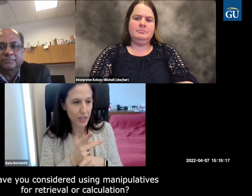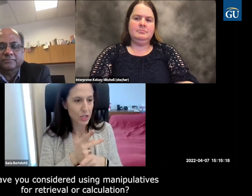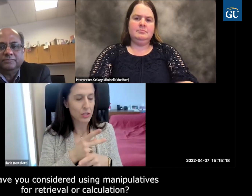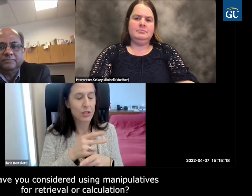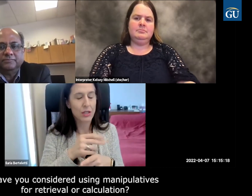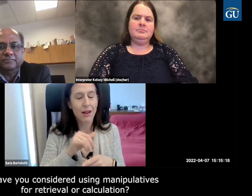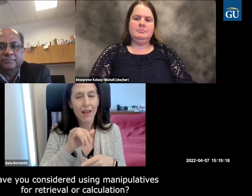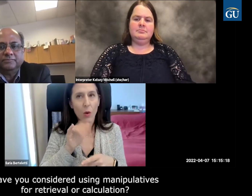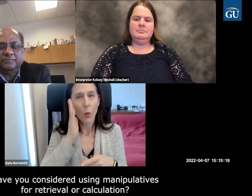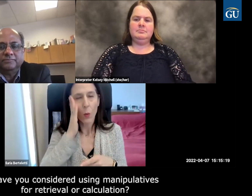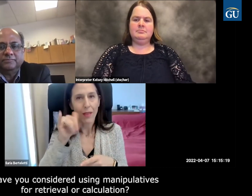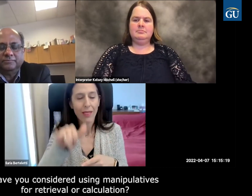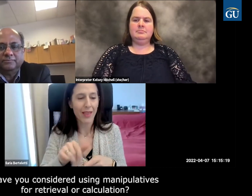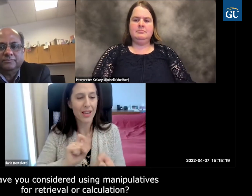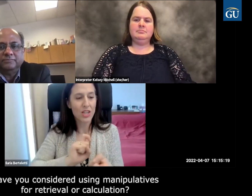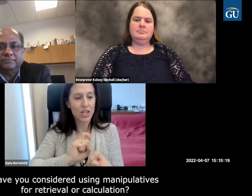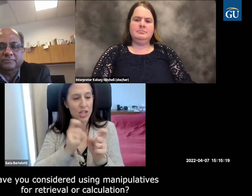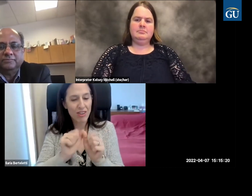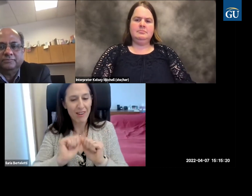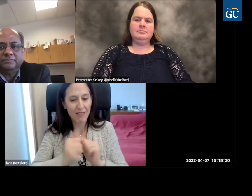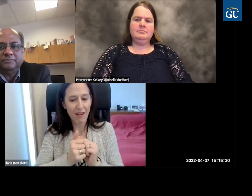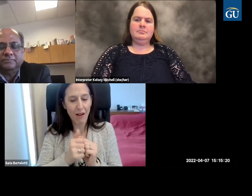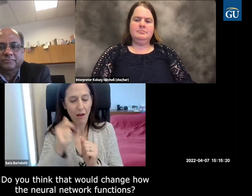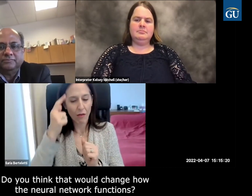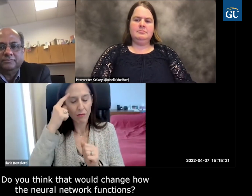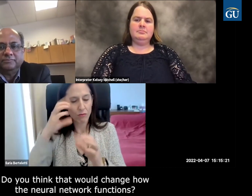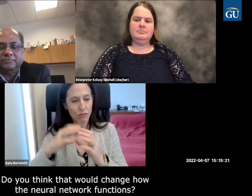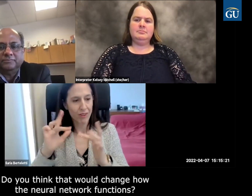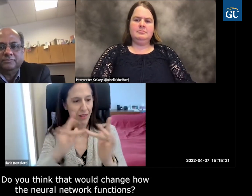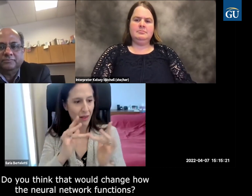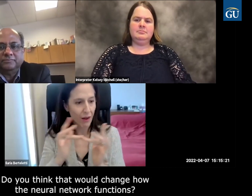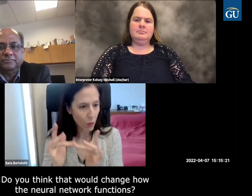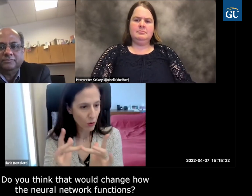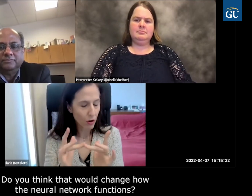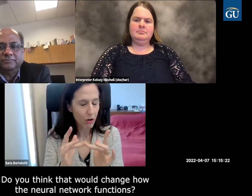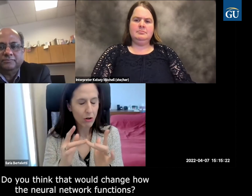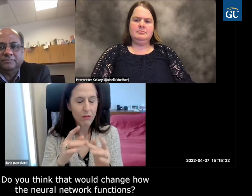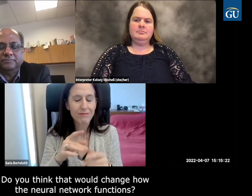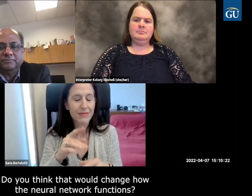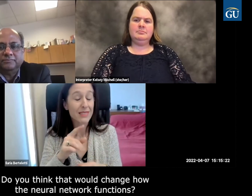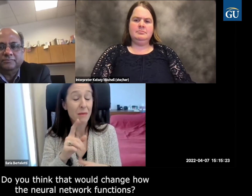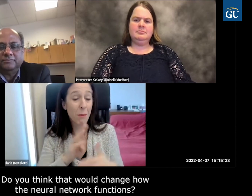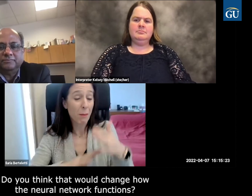retrieval or calculation